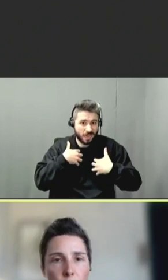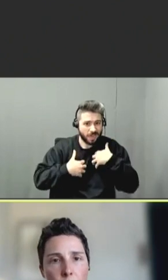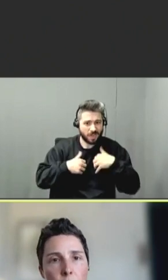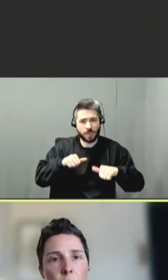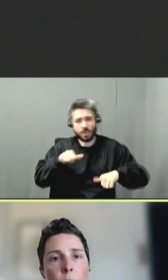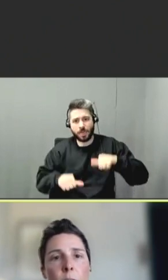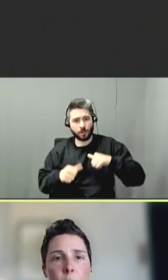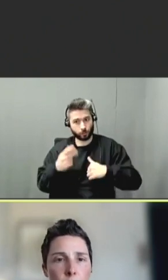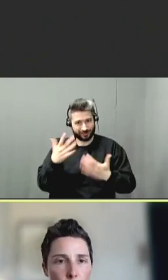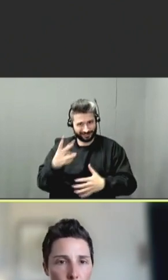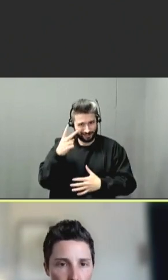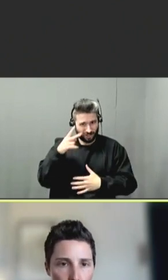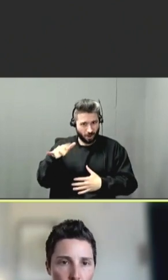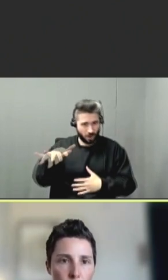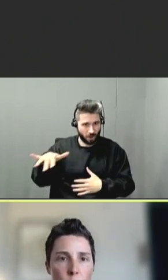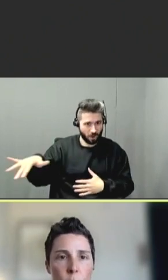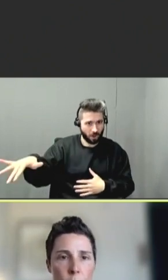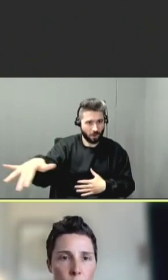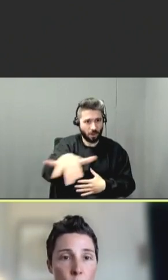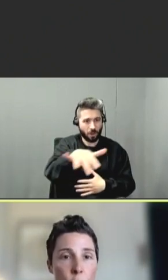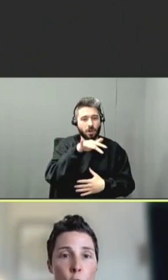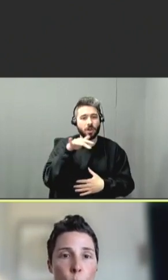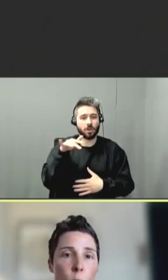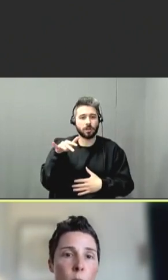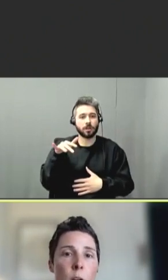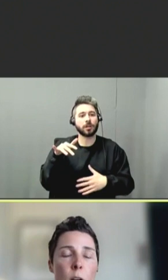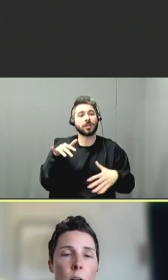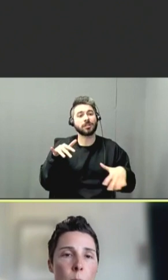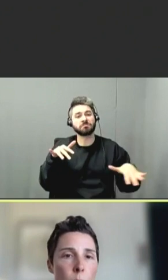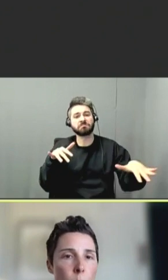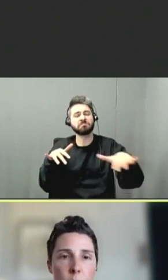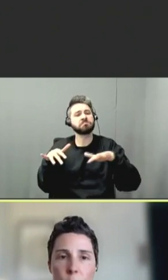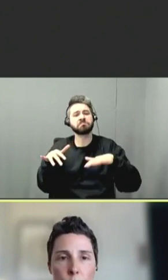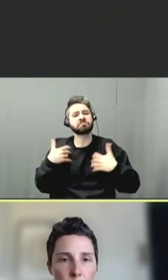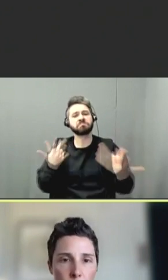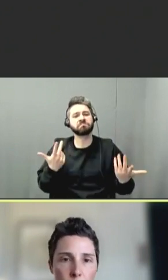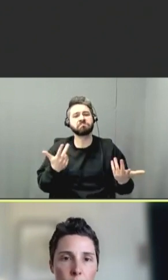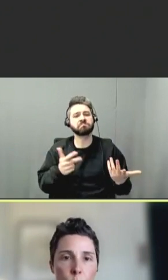on the ground, I'd say across the board, it was -- it was a no. At the Pacific Pride Foundation,